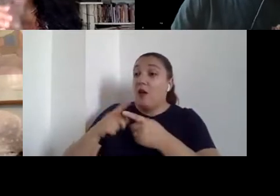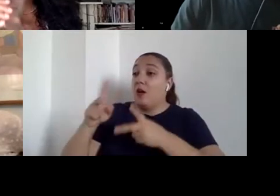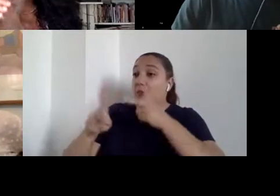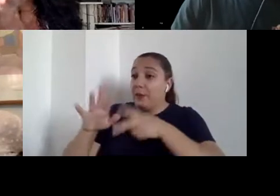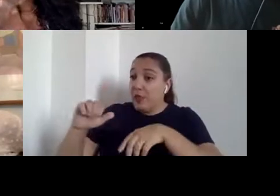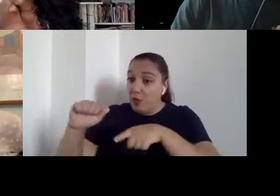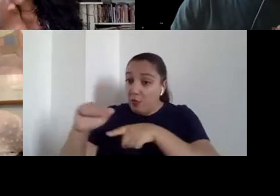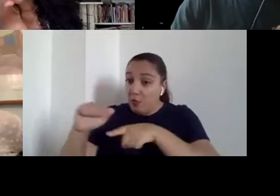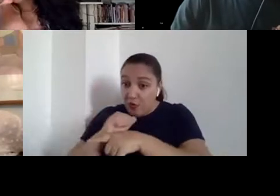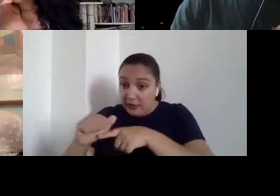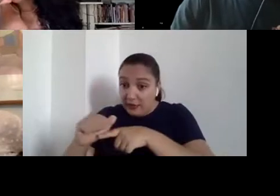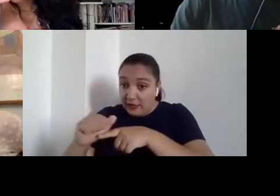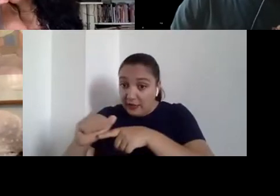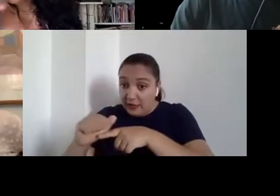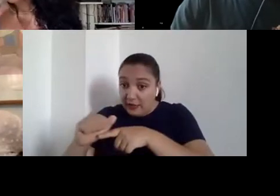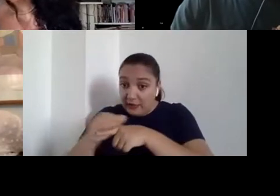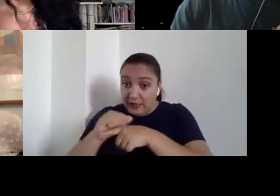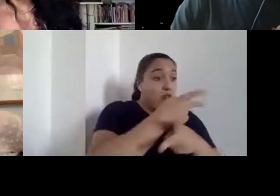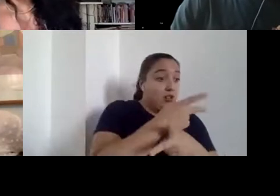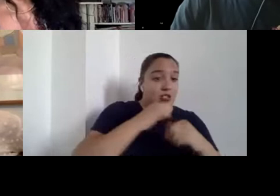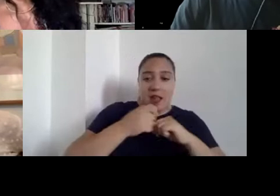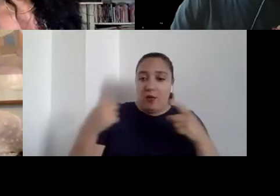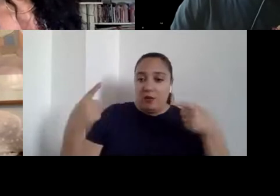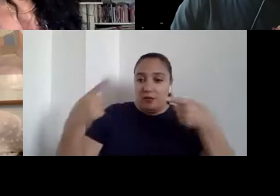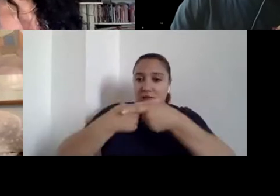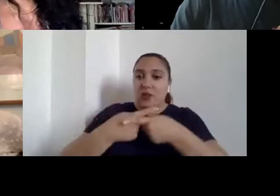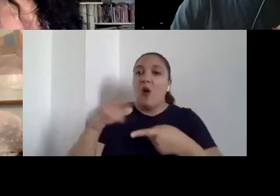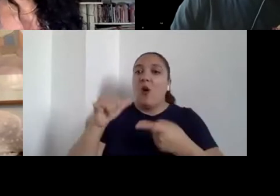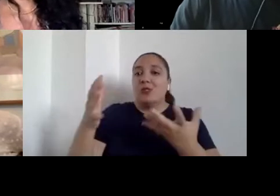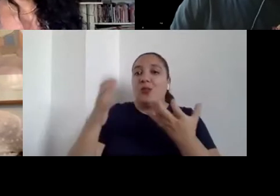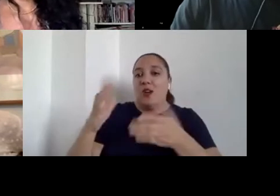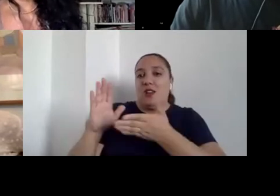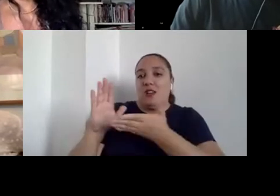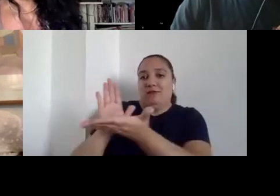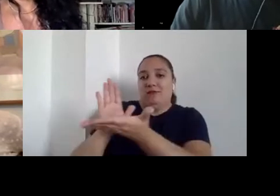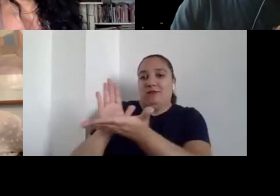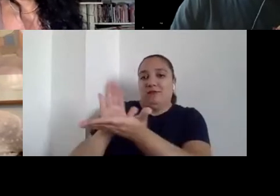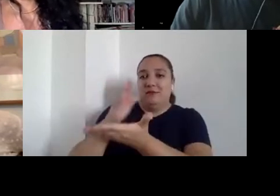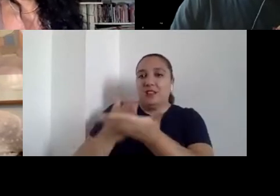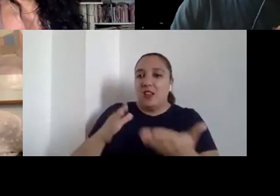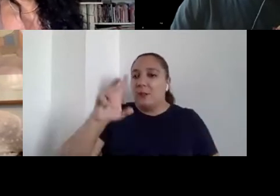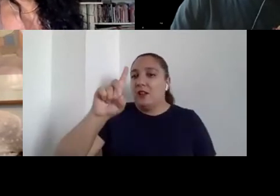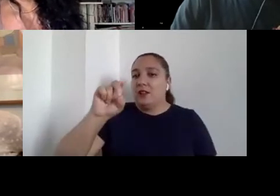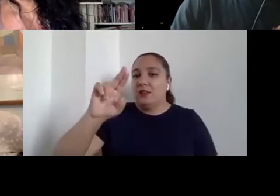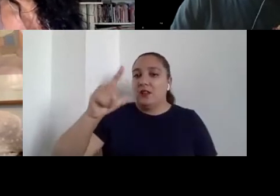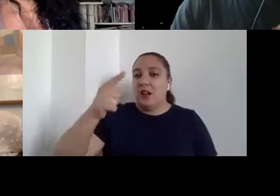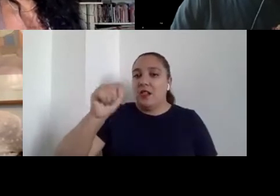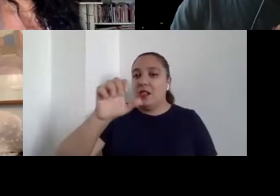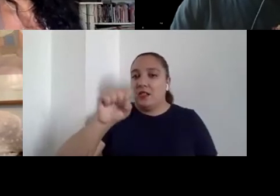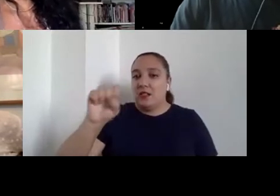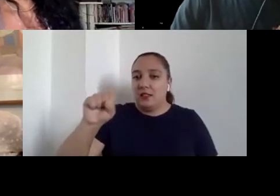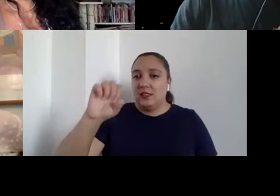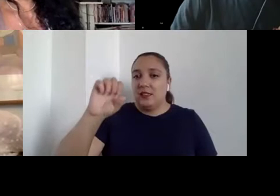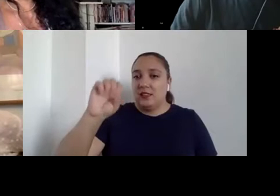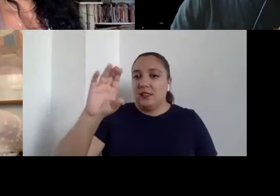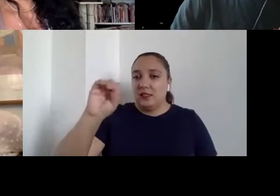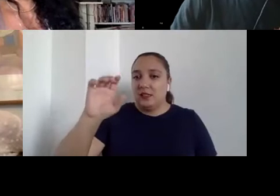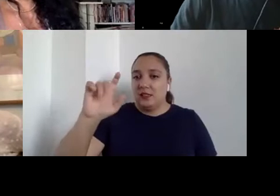out to more excellent nerds on the Facebook, we have Douglas Scott, Kate, thank you all